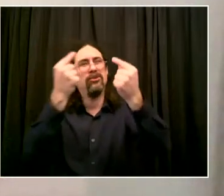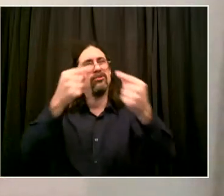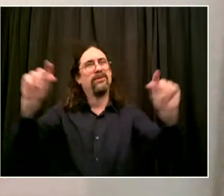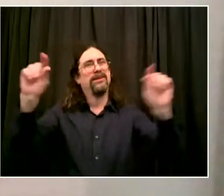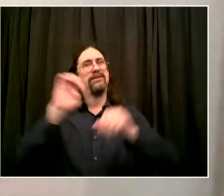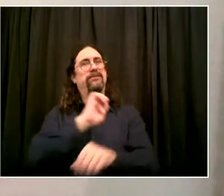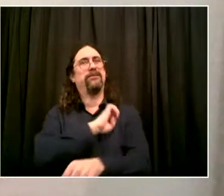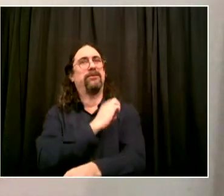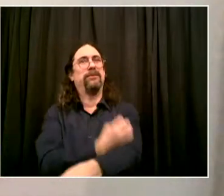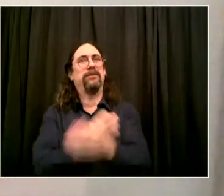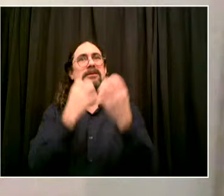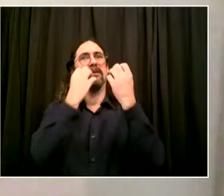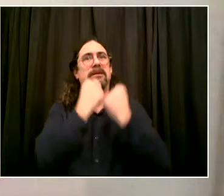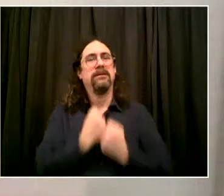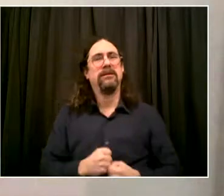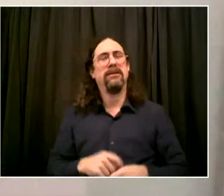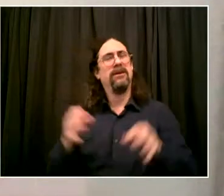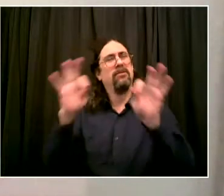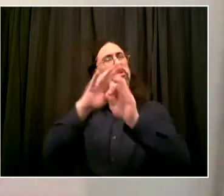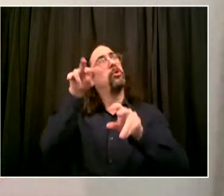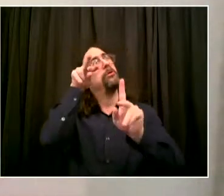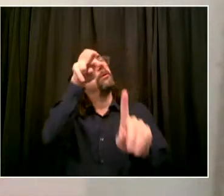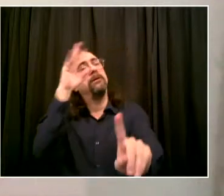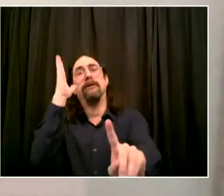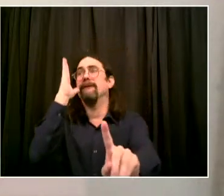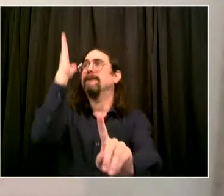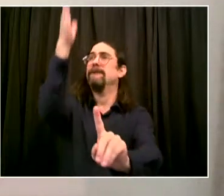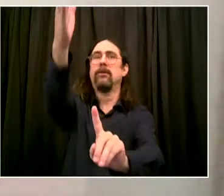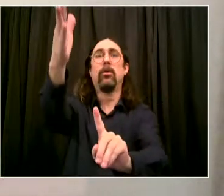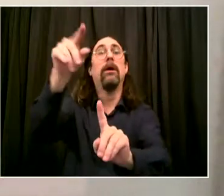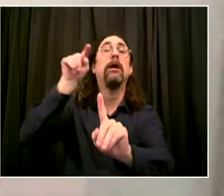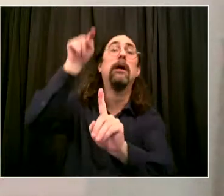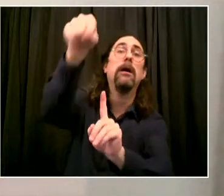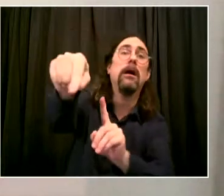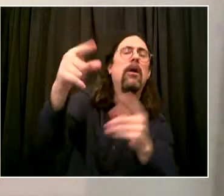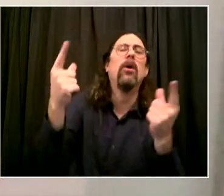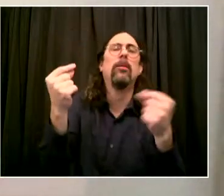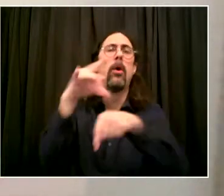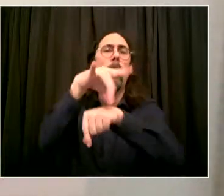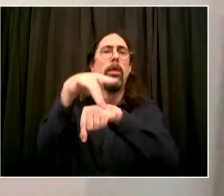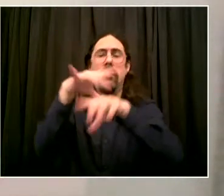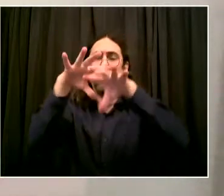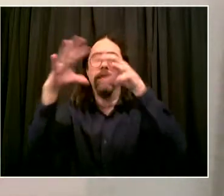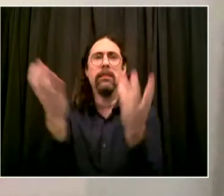WE STARTED COMPREHENSIVE FOOOID NVESTMENT STRATEGY BECAUSUSE WE KNEW THE FUTURE WAS ON THE SIDE OF BIG IDEAS IN CLEAN ENERGY NOT WITH